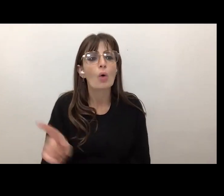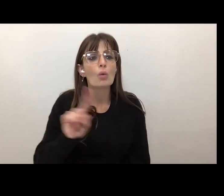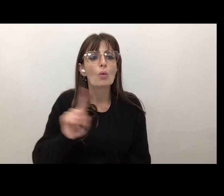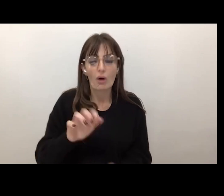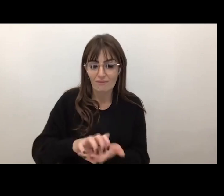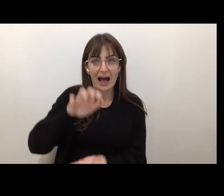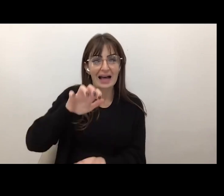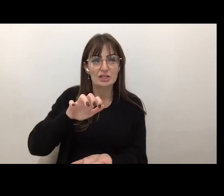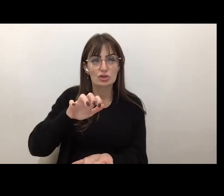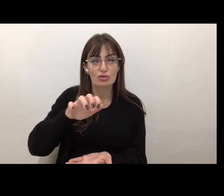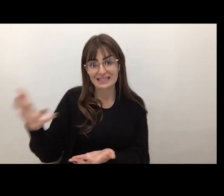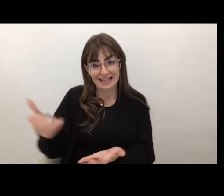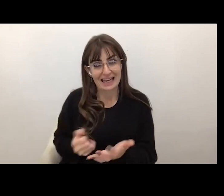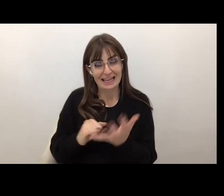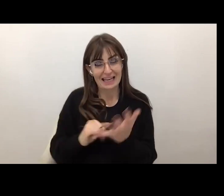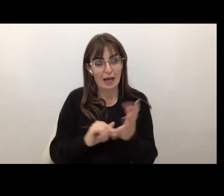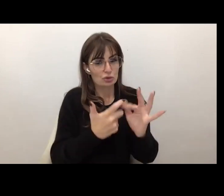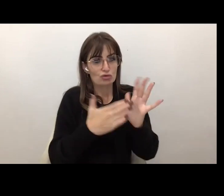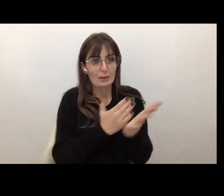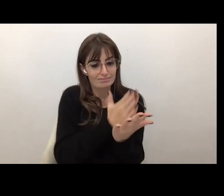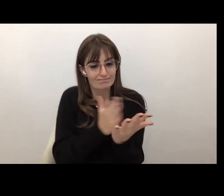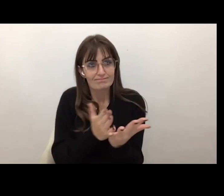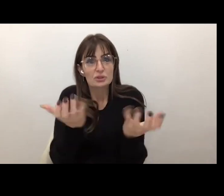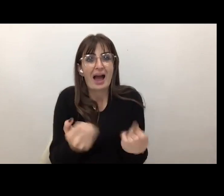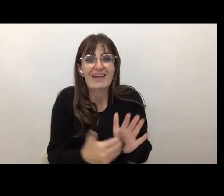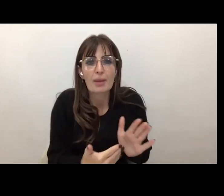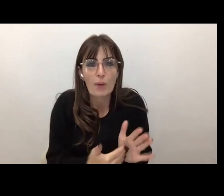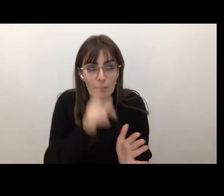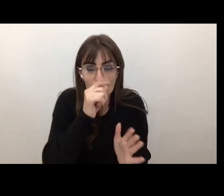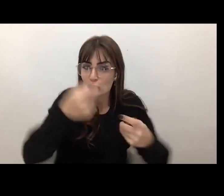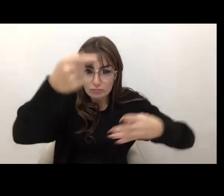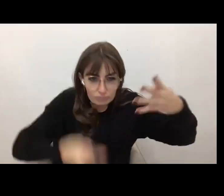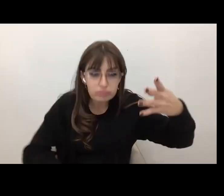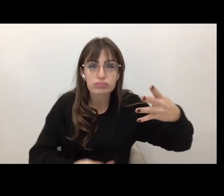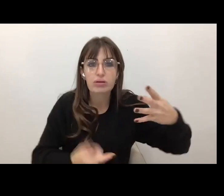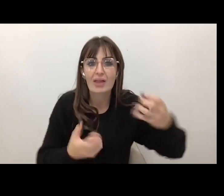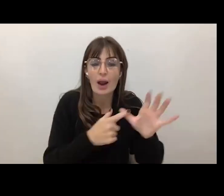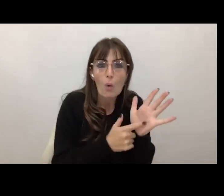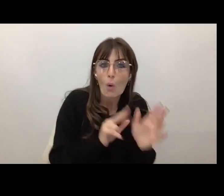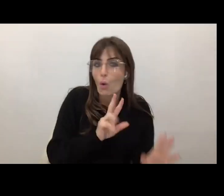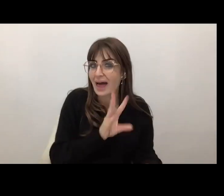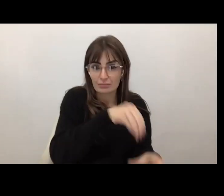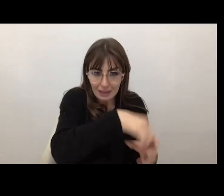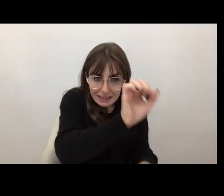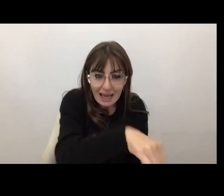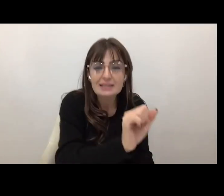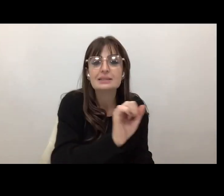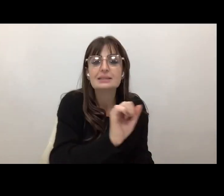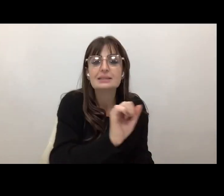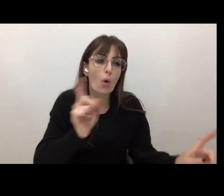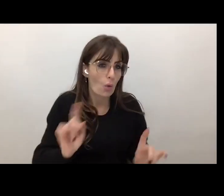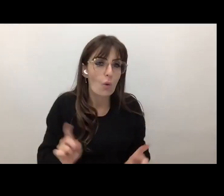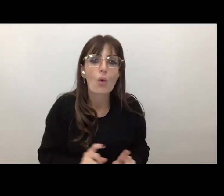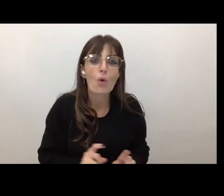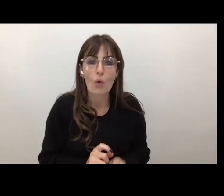streams do you currently get funding from? You can collect all here that apply. Let me know.